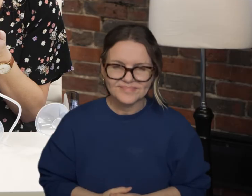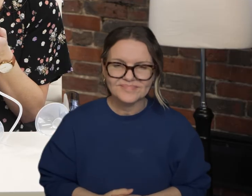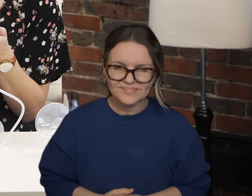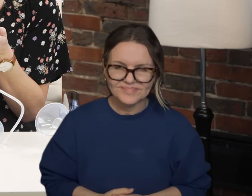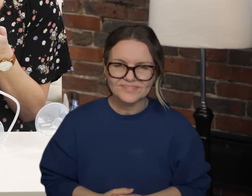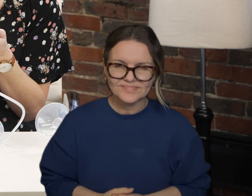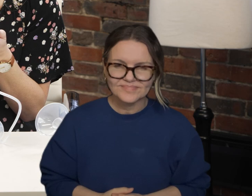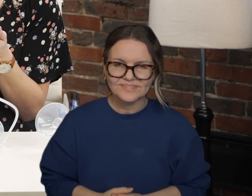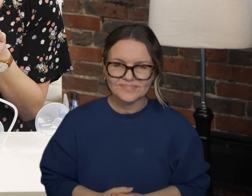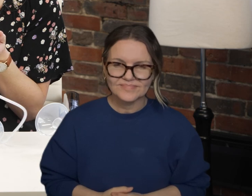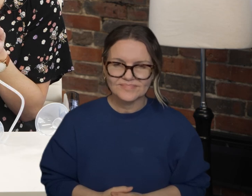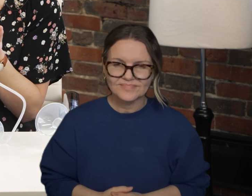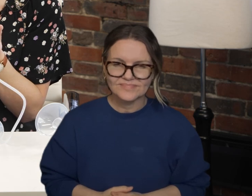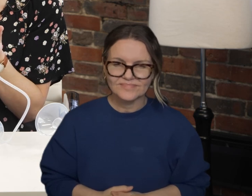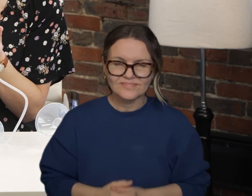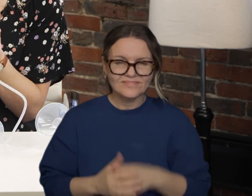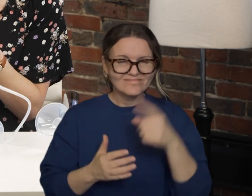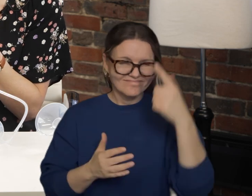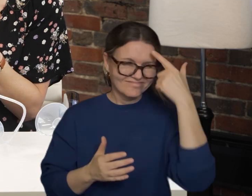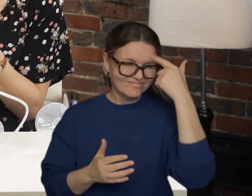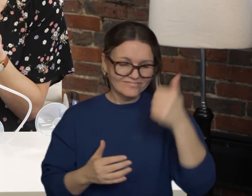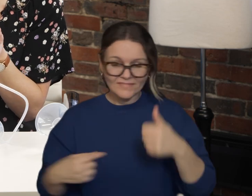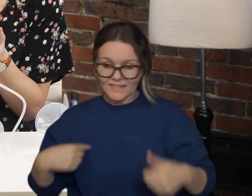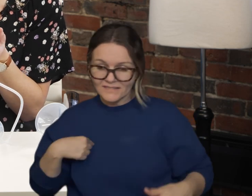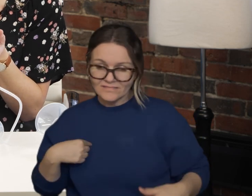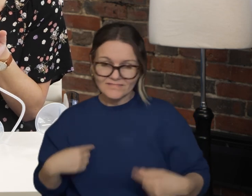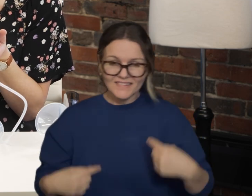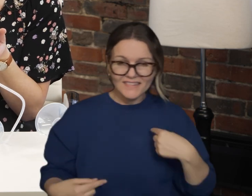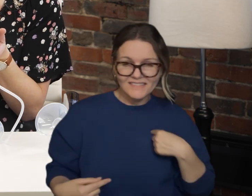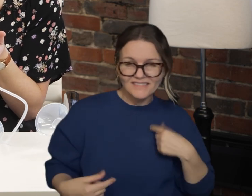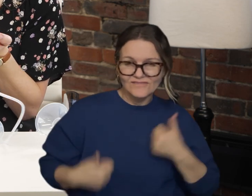if you we to double pump you're just going to take this little silicone cap off